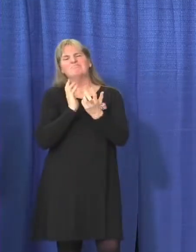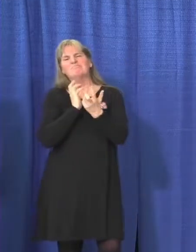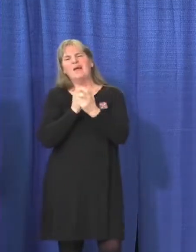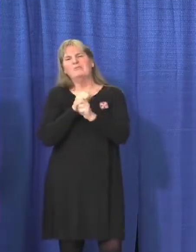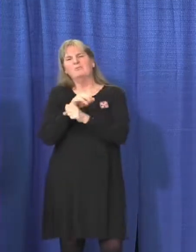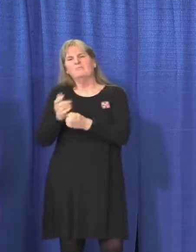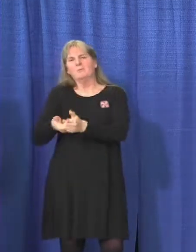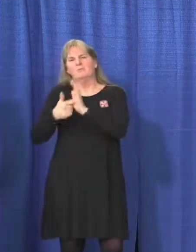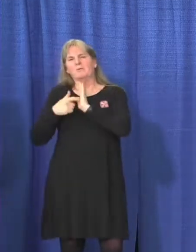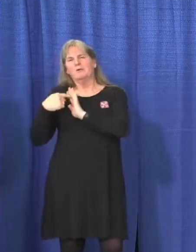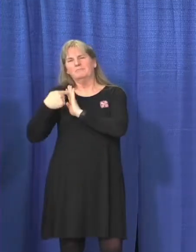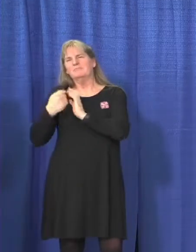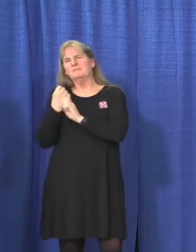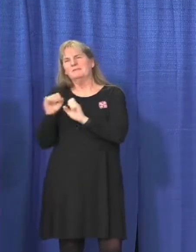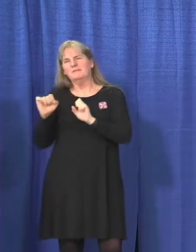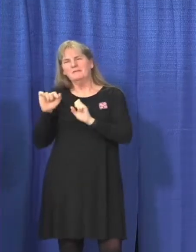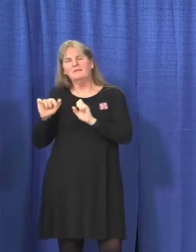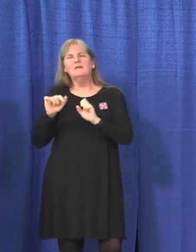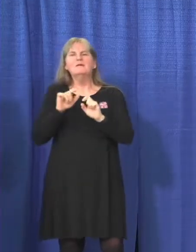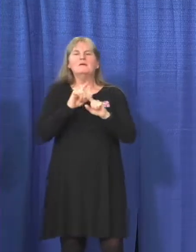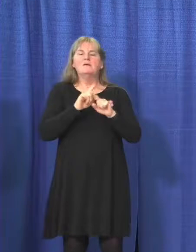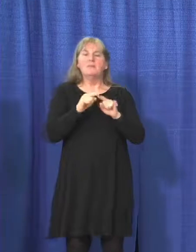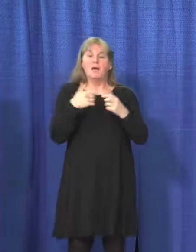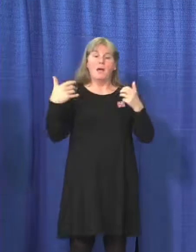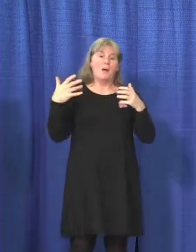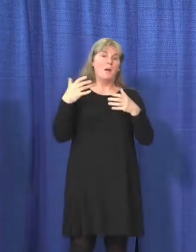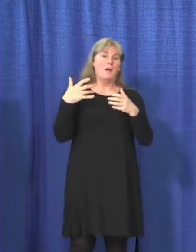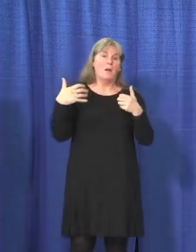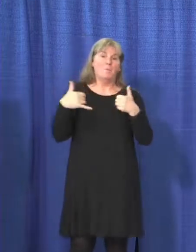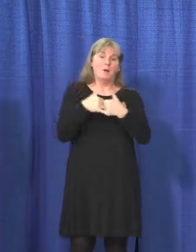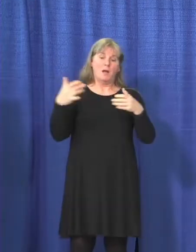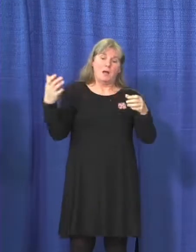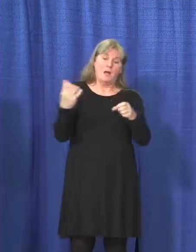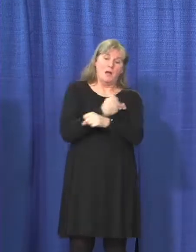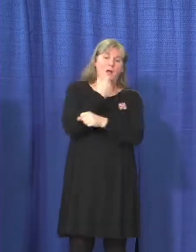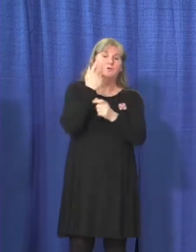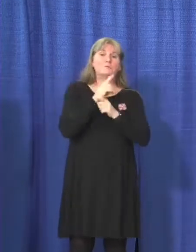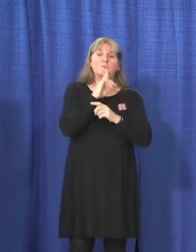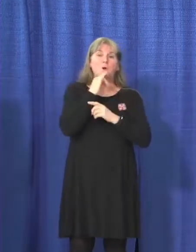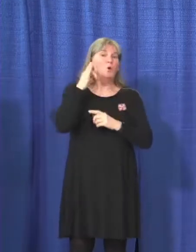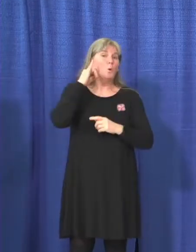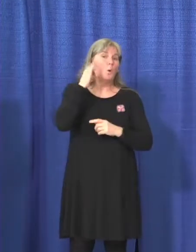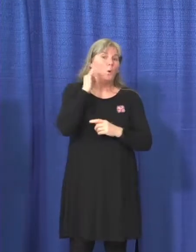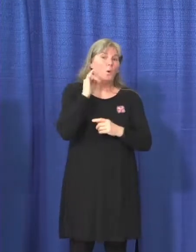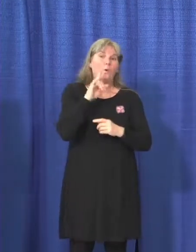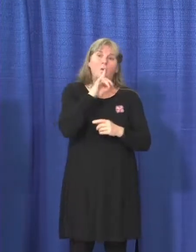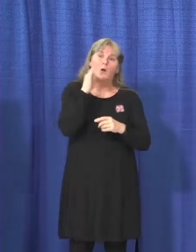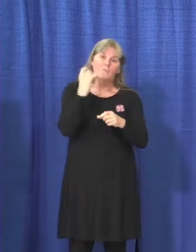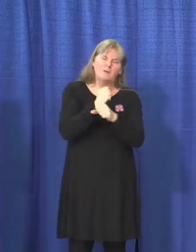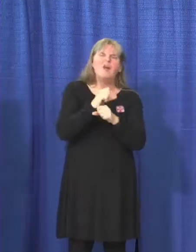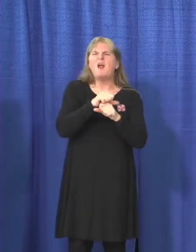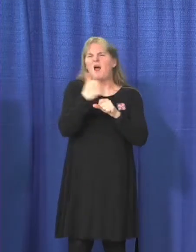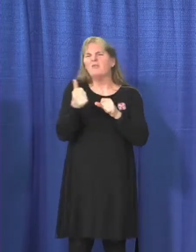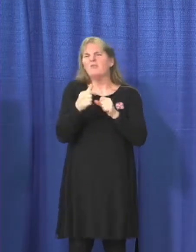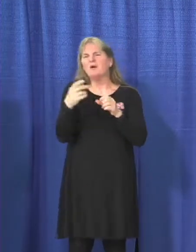Prizes will include real Yukon gold and much more, stay tuned for that one.